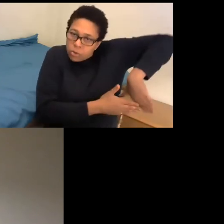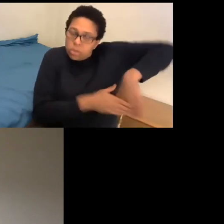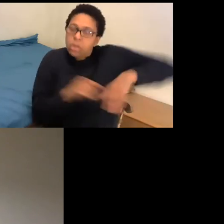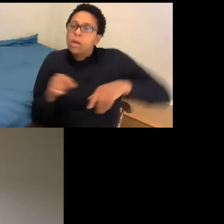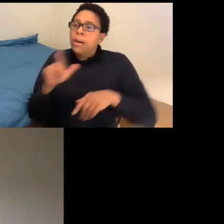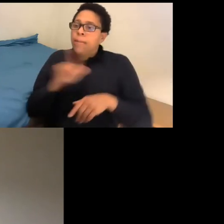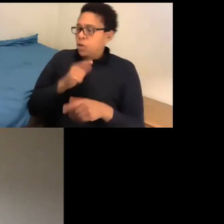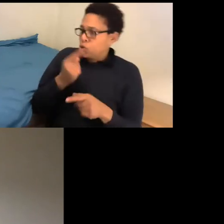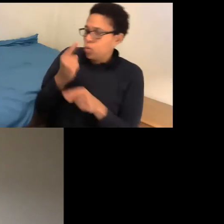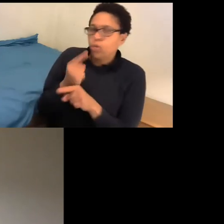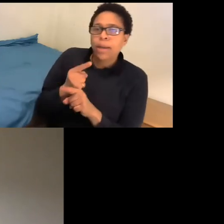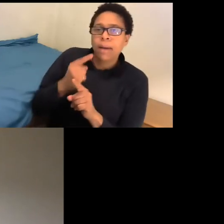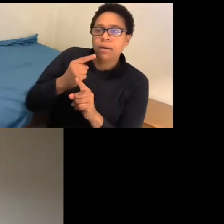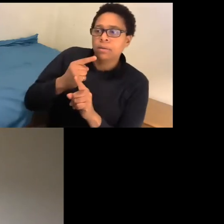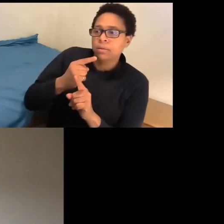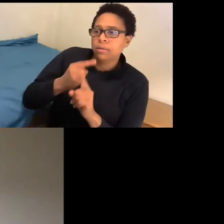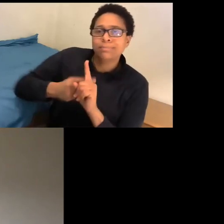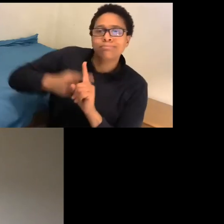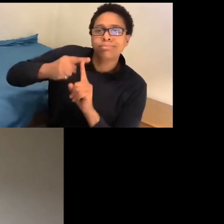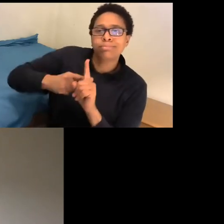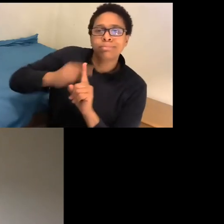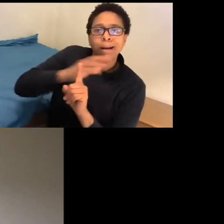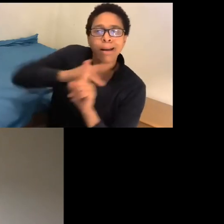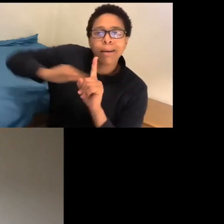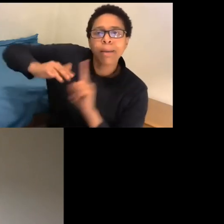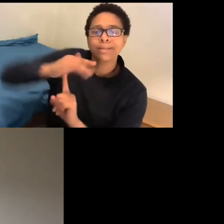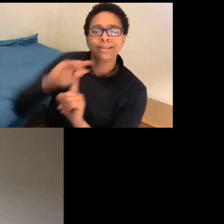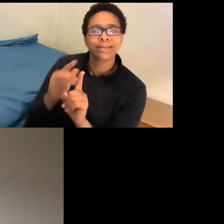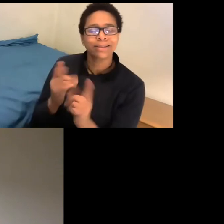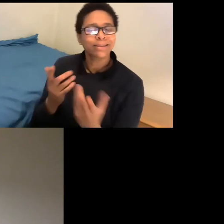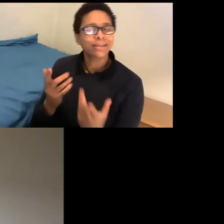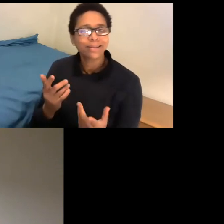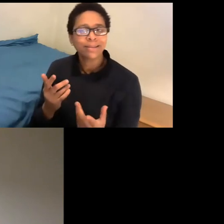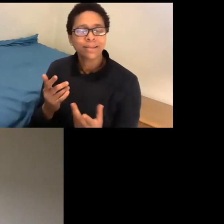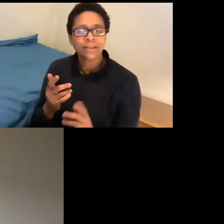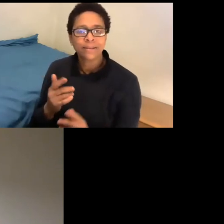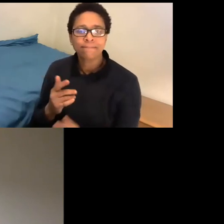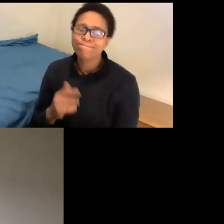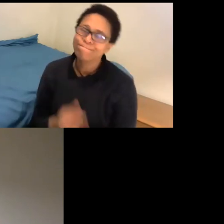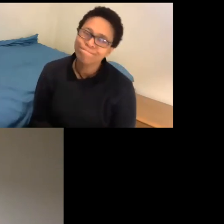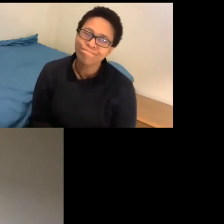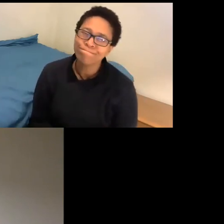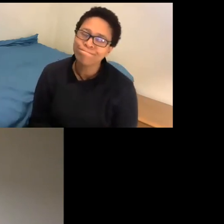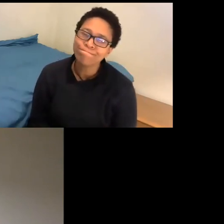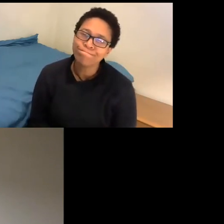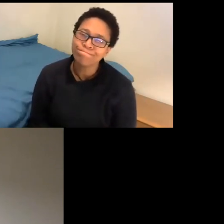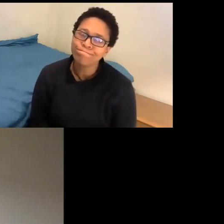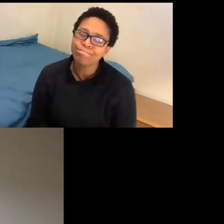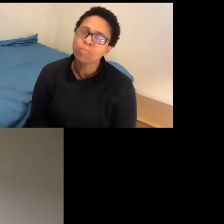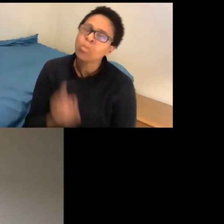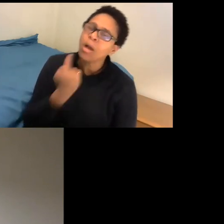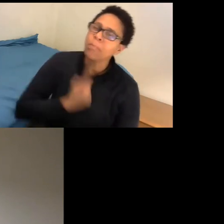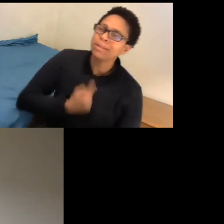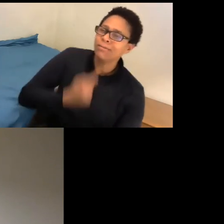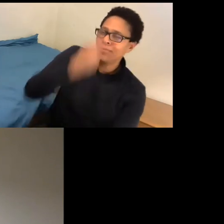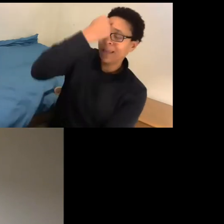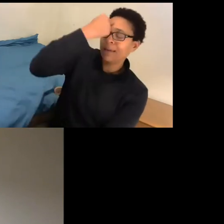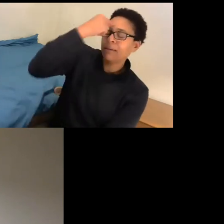Dr Shah: Um, I think the interesting thing about the climate space is that unlike in other interfaith spaces I've